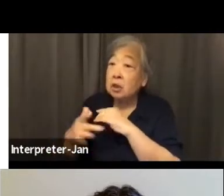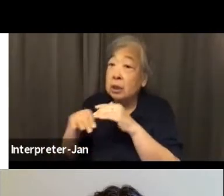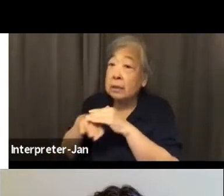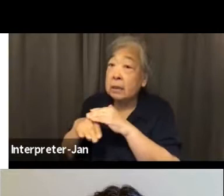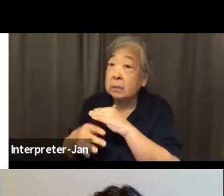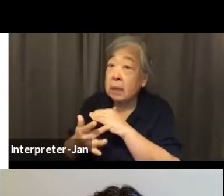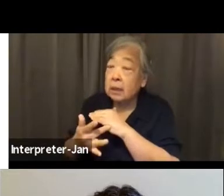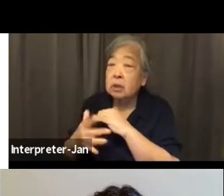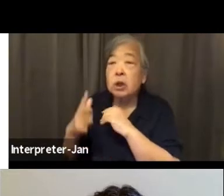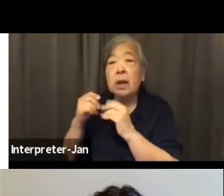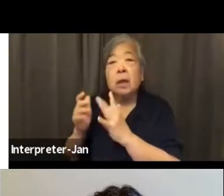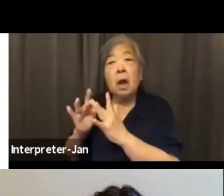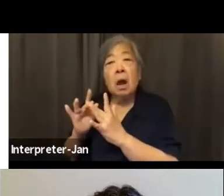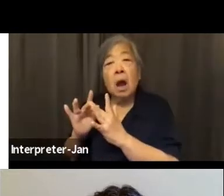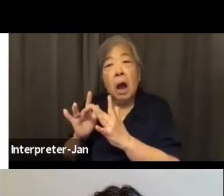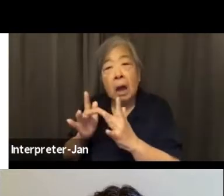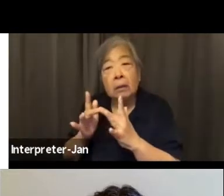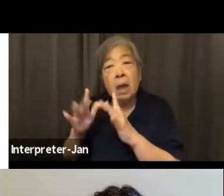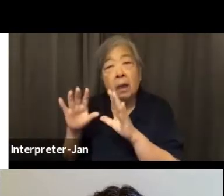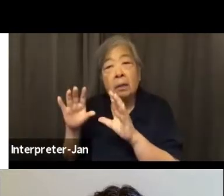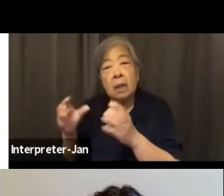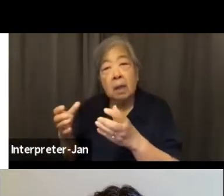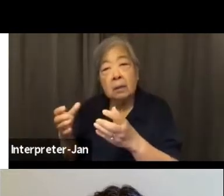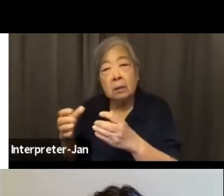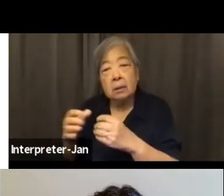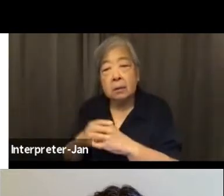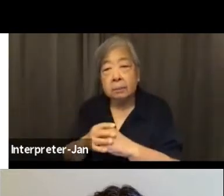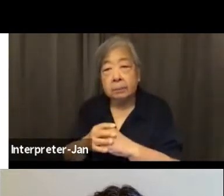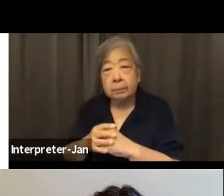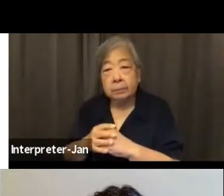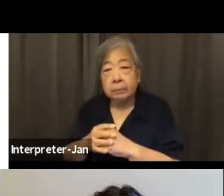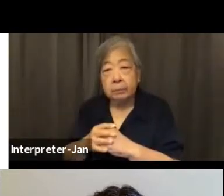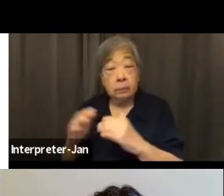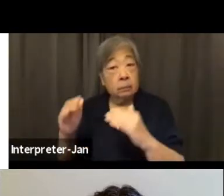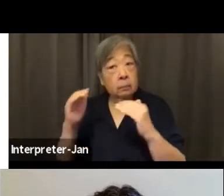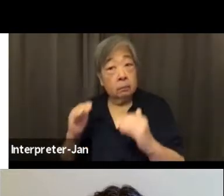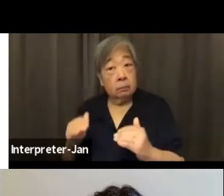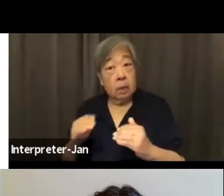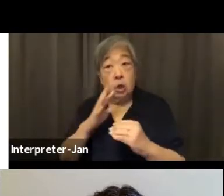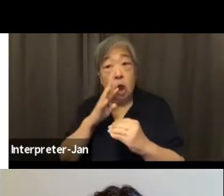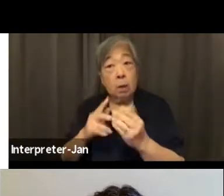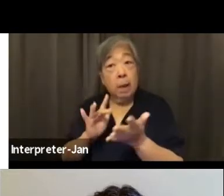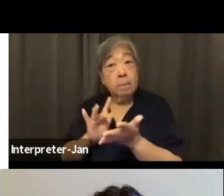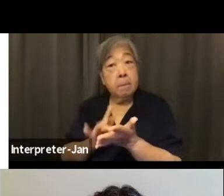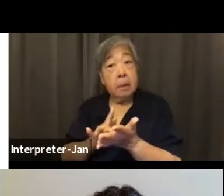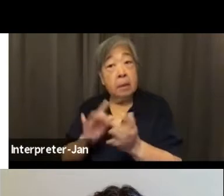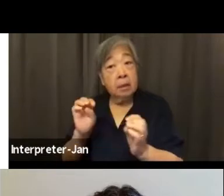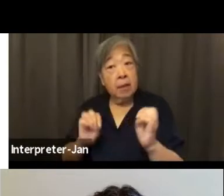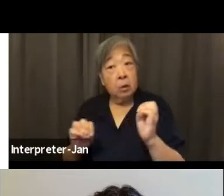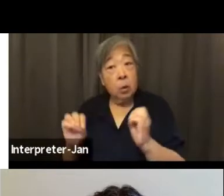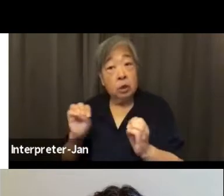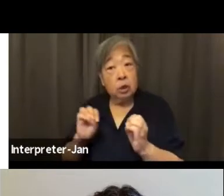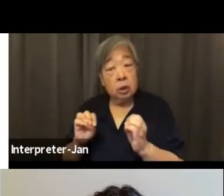classrooms. So the next thing we'll talk about is medical evaluation which we do for our Summer and